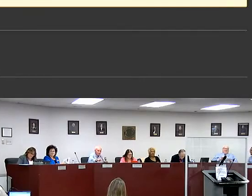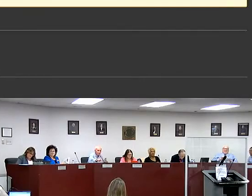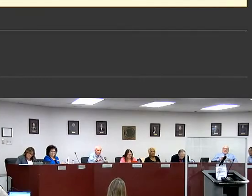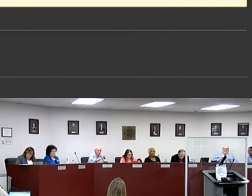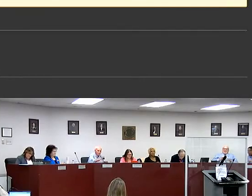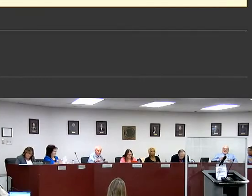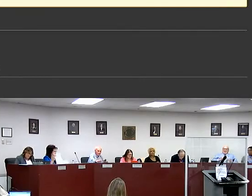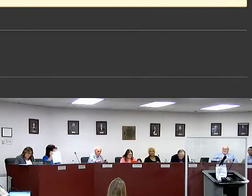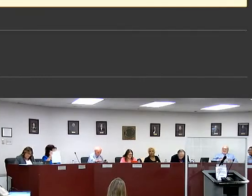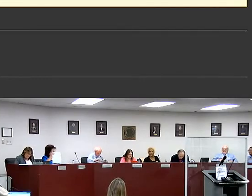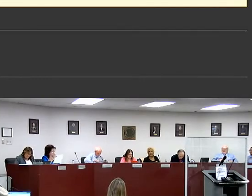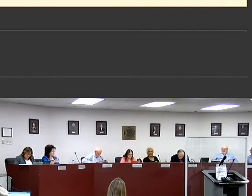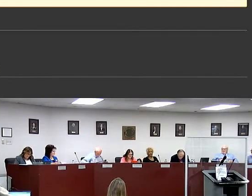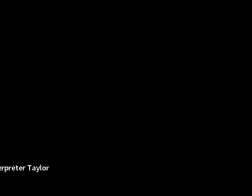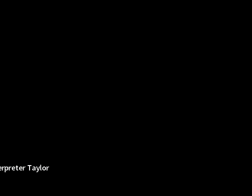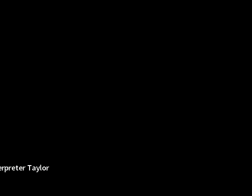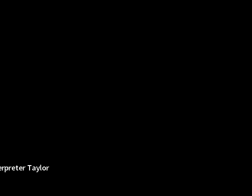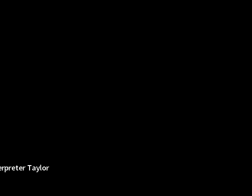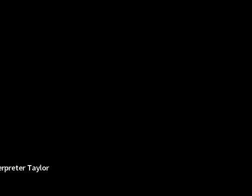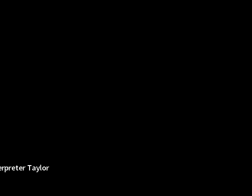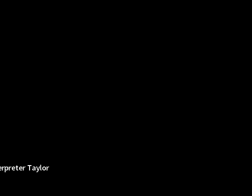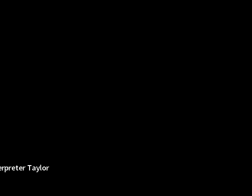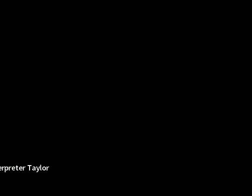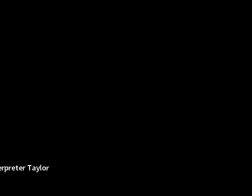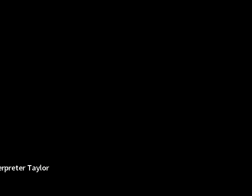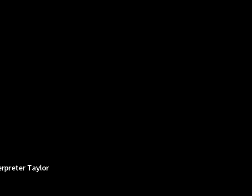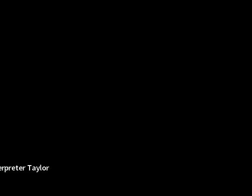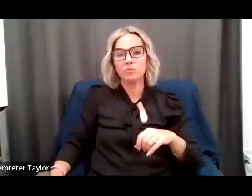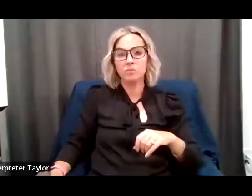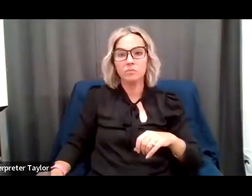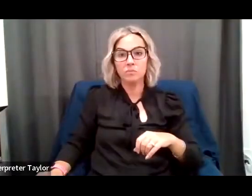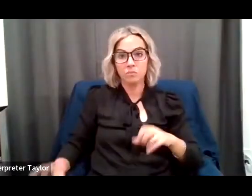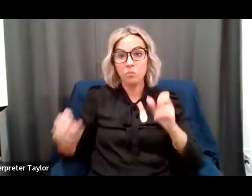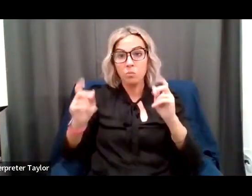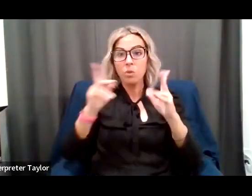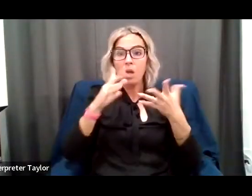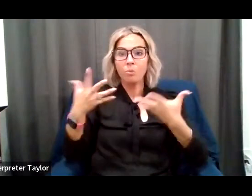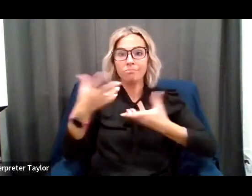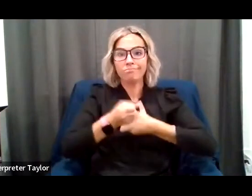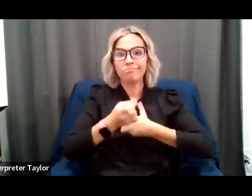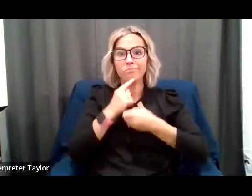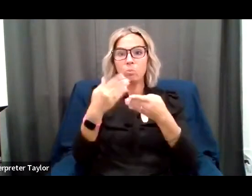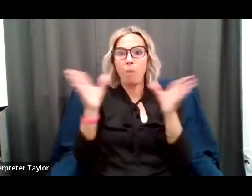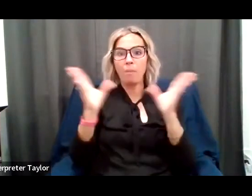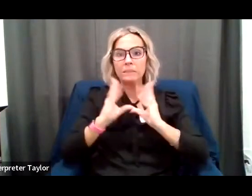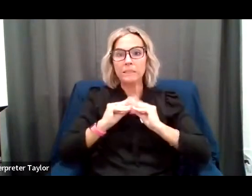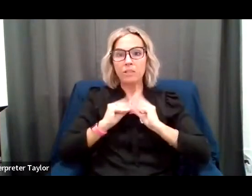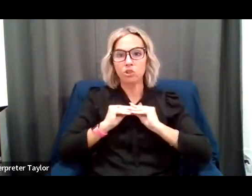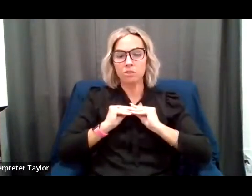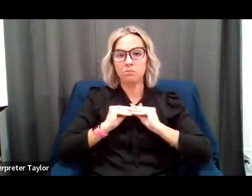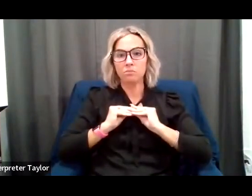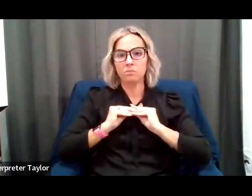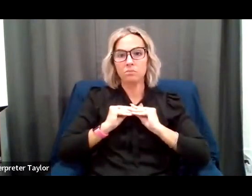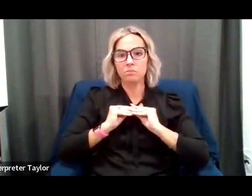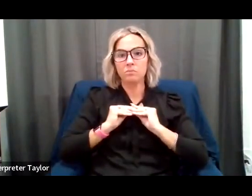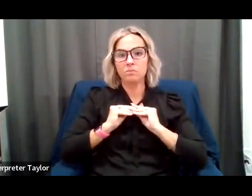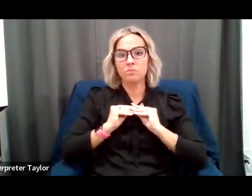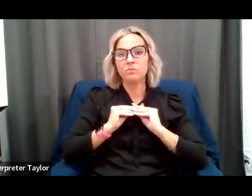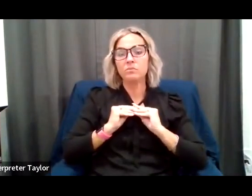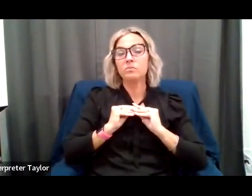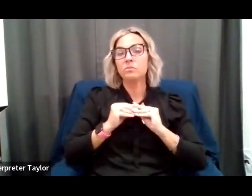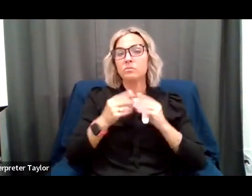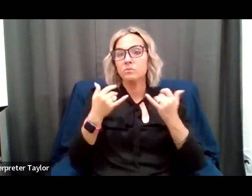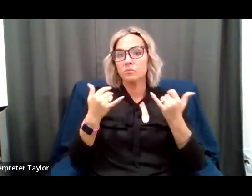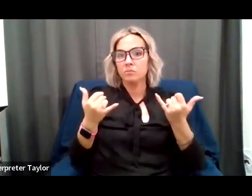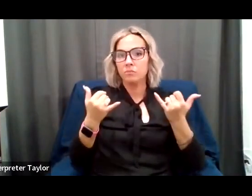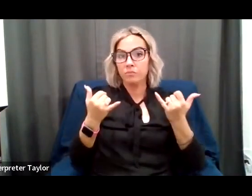Okay, we'll reconvene to public session and attendance.